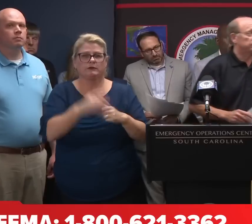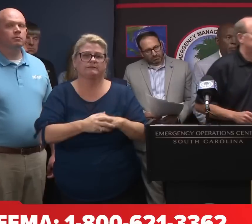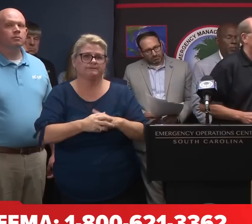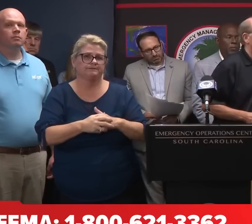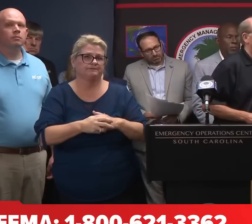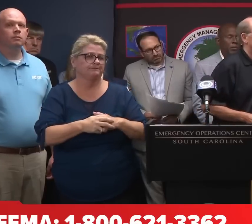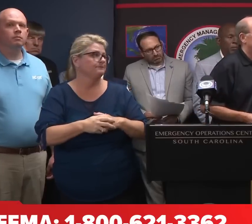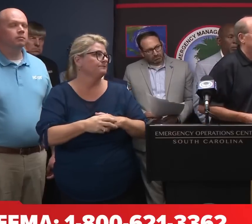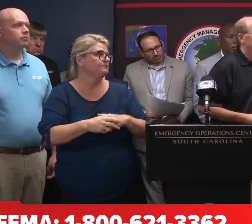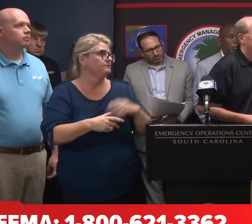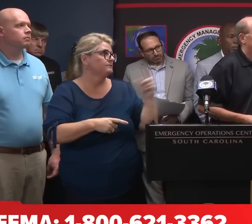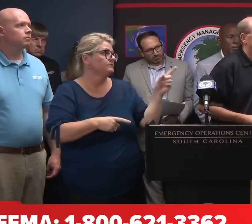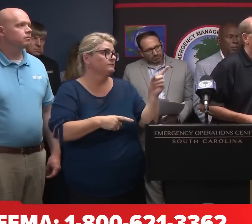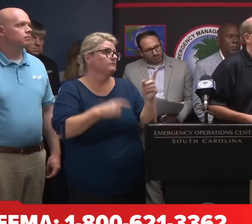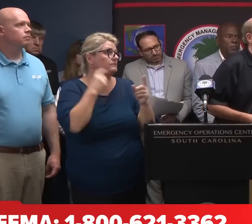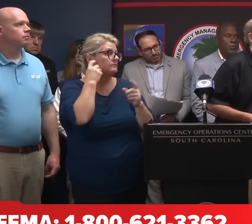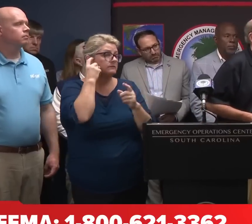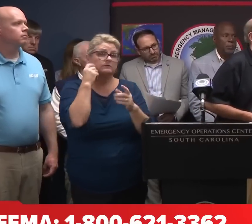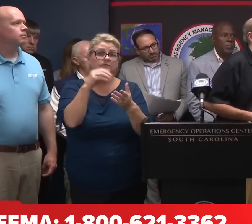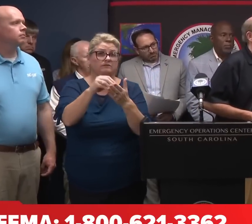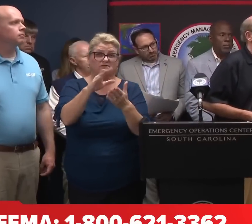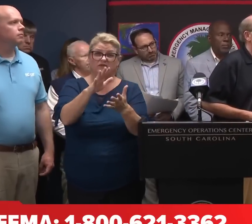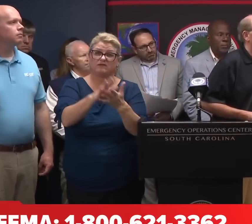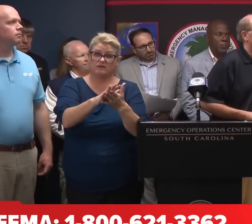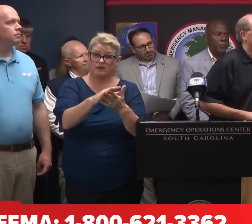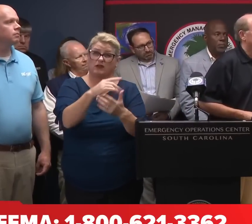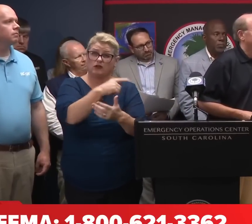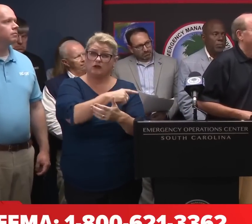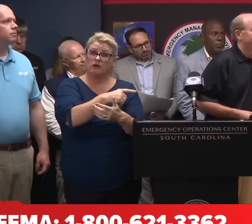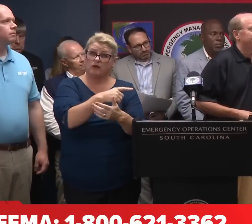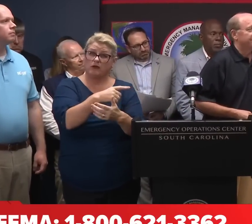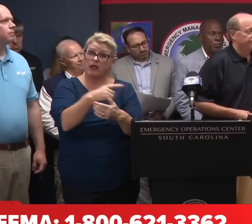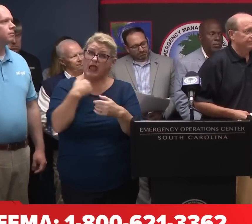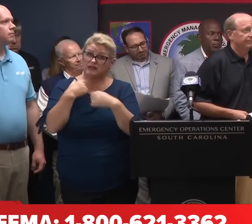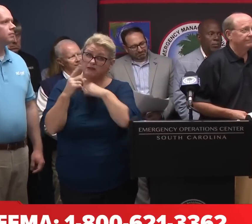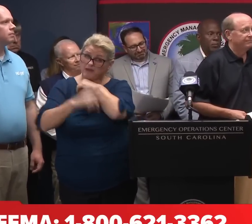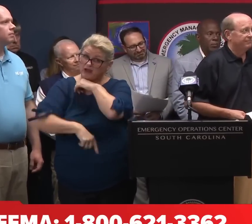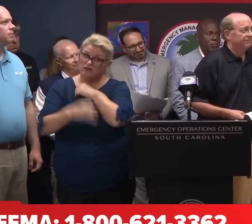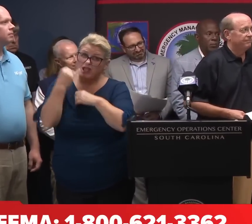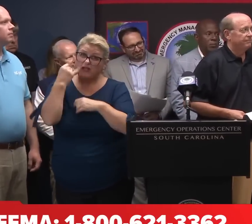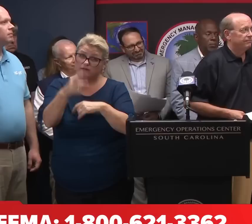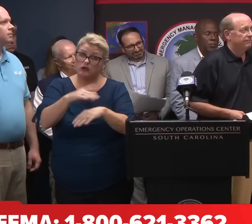think a false documentation, I think draws a, a criminal,